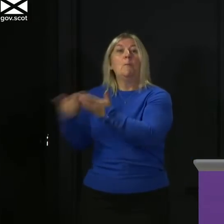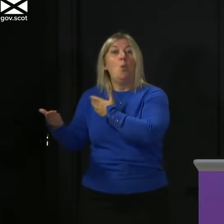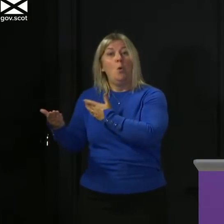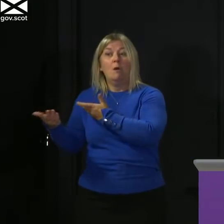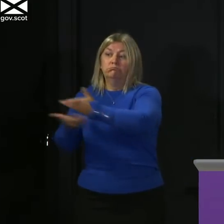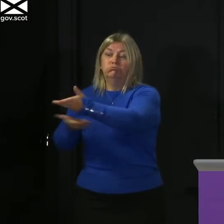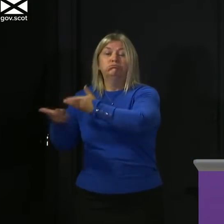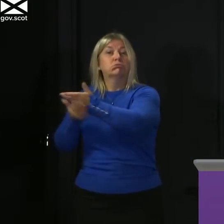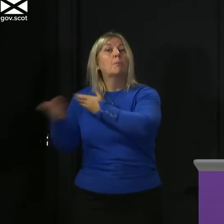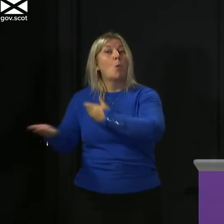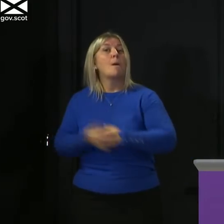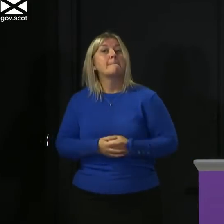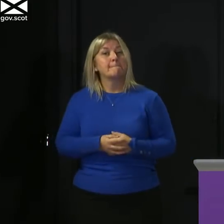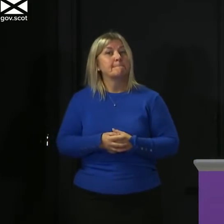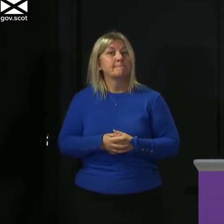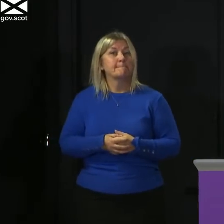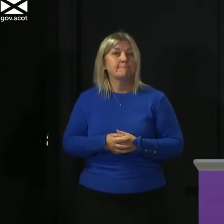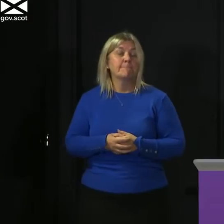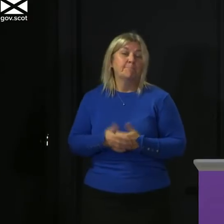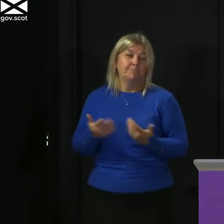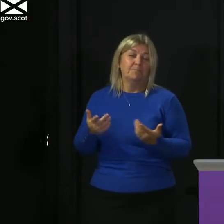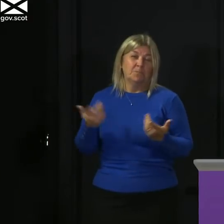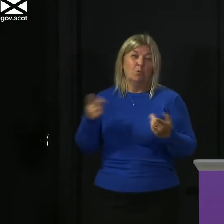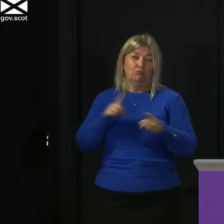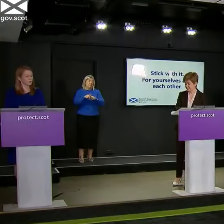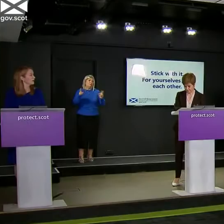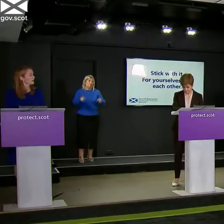impact as much as we can. And on that, I'll hand over to Shirley-Anne.